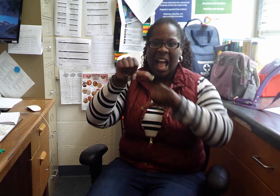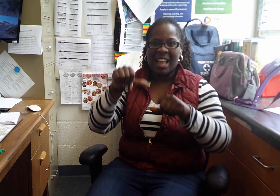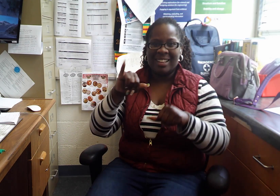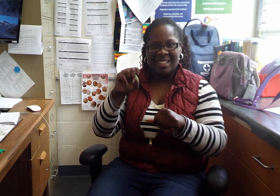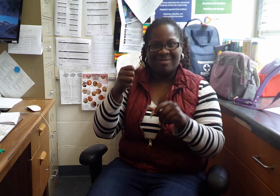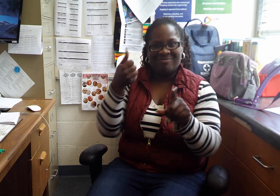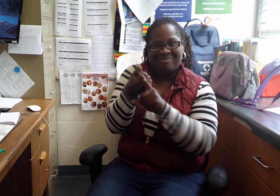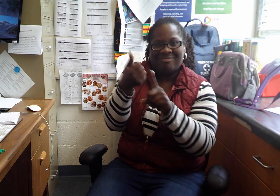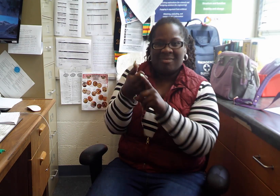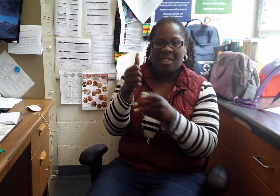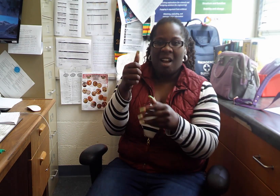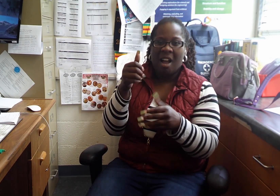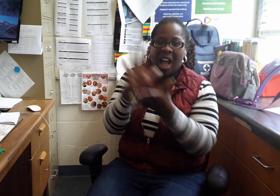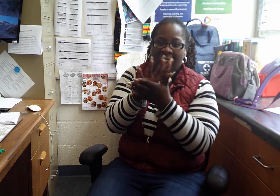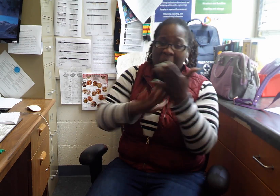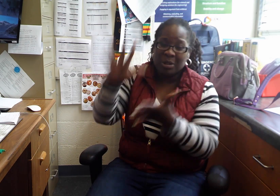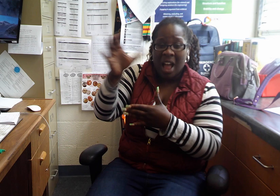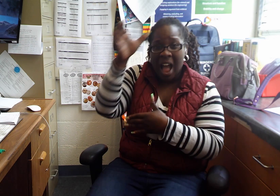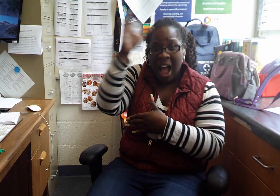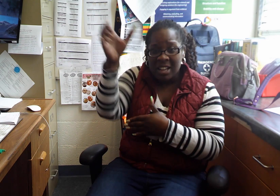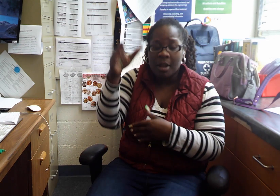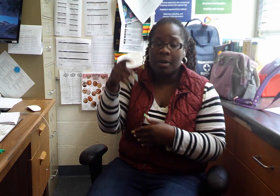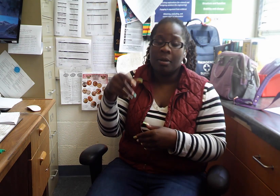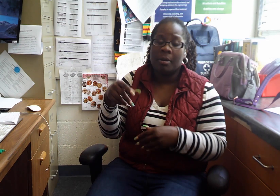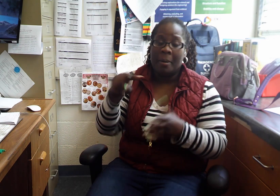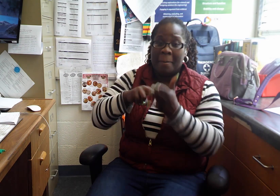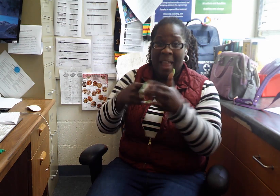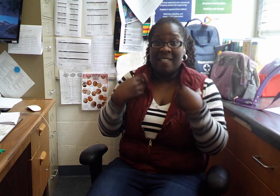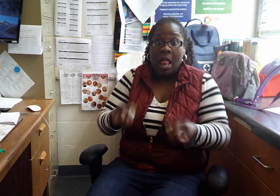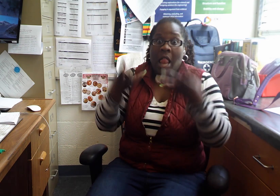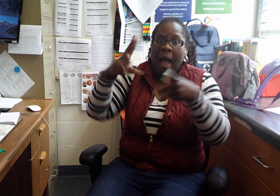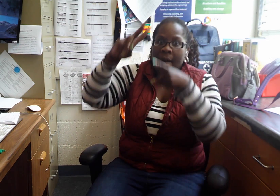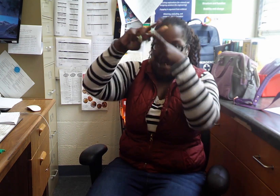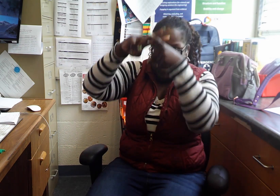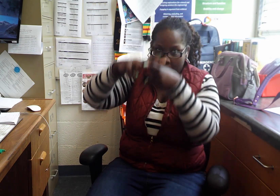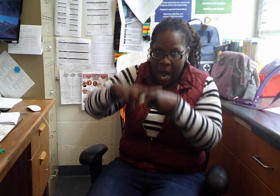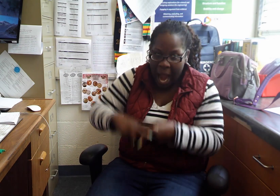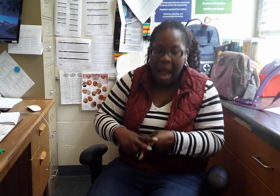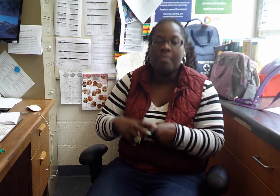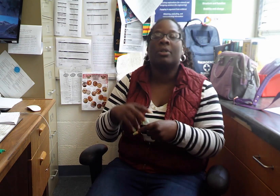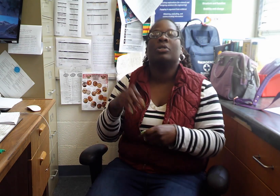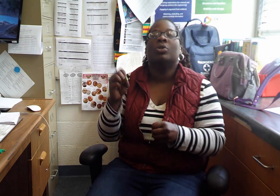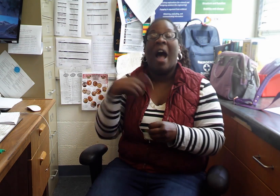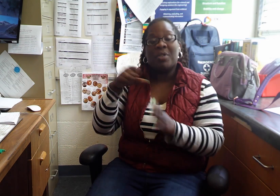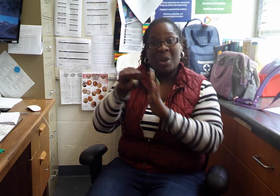Often science is viewed as a college concept, meaning it has a ton of vocabulary.